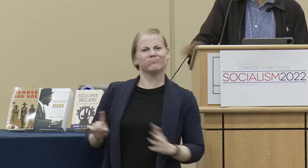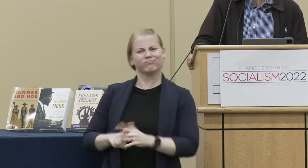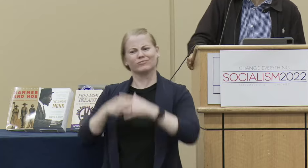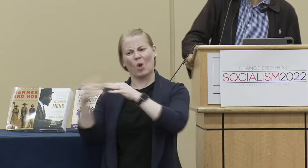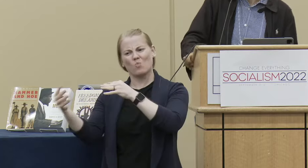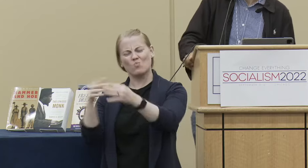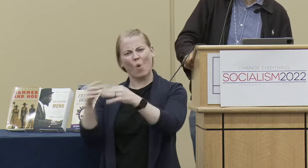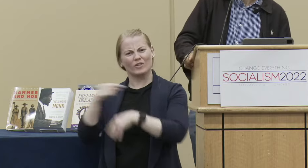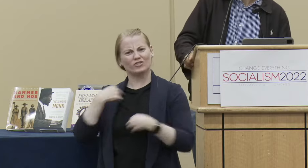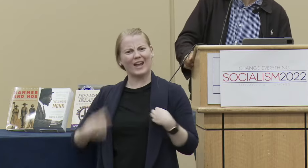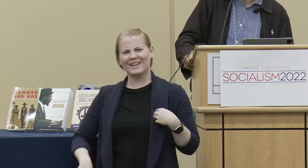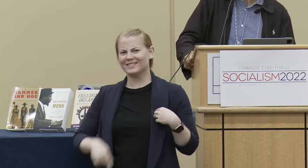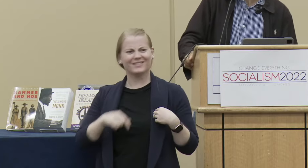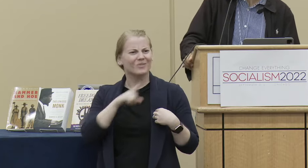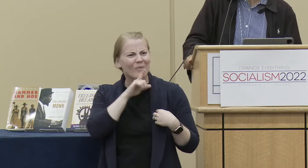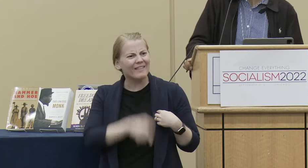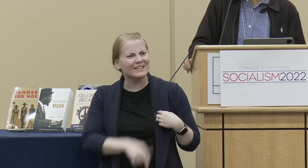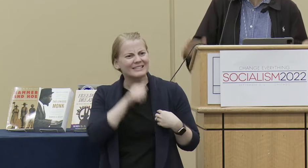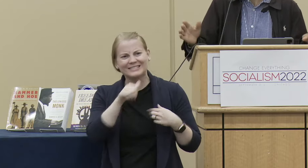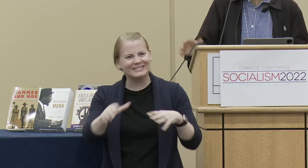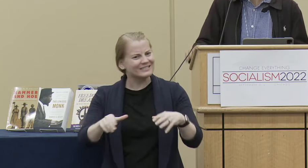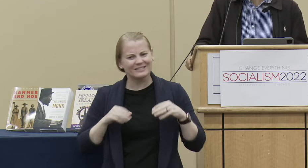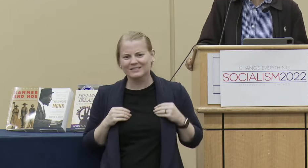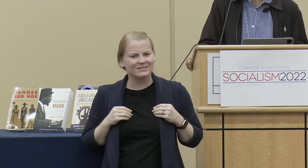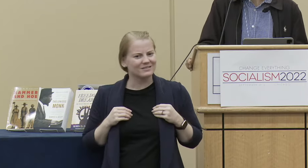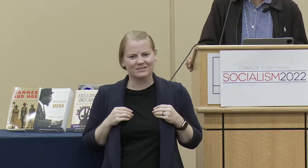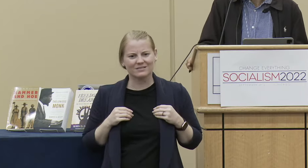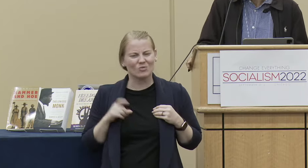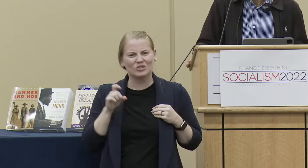military state to wage war on China. Really? It should be